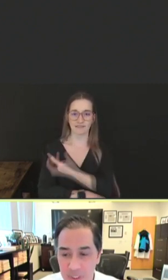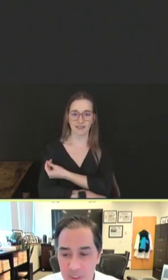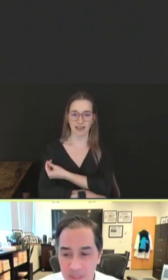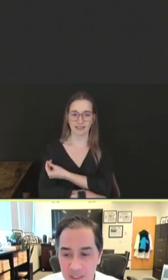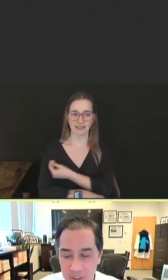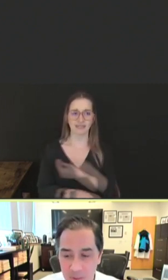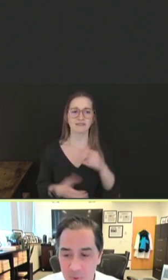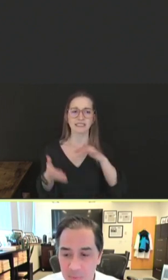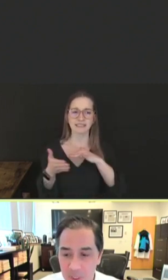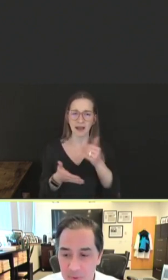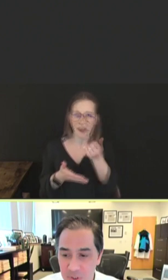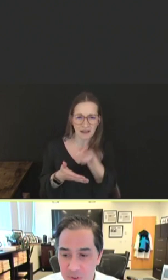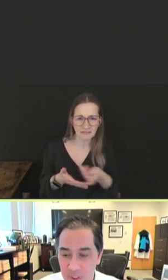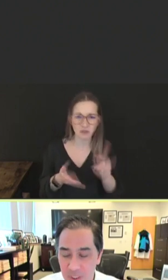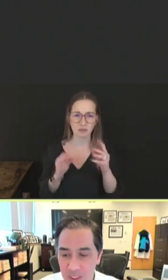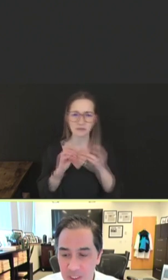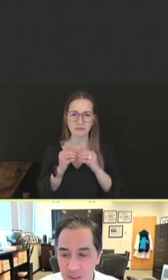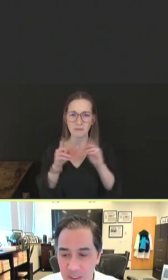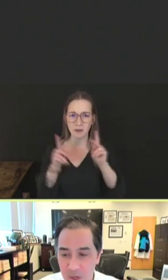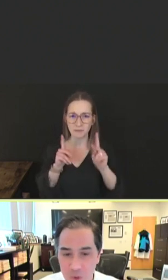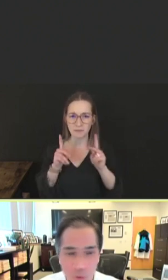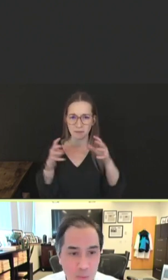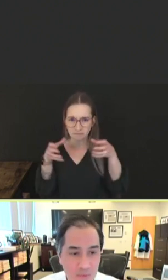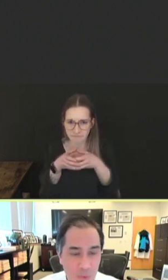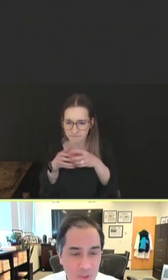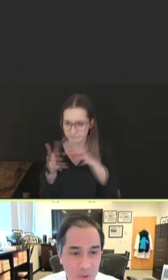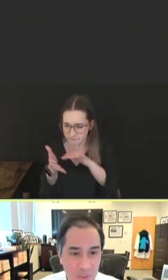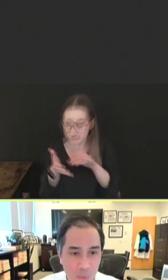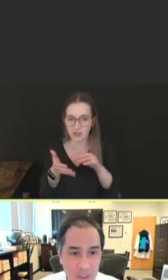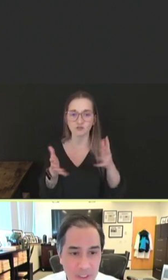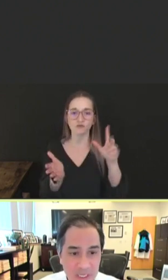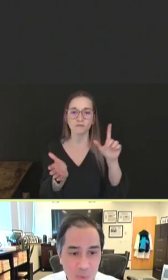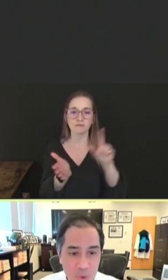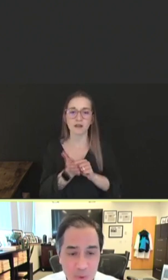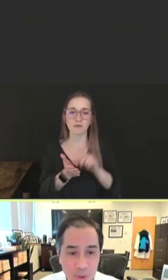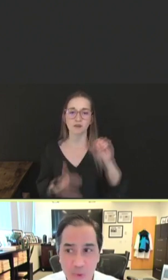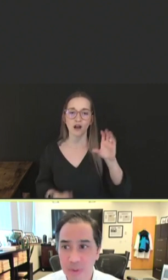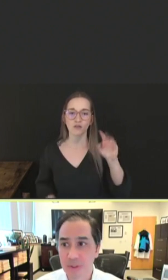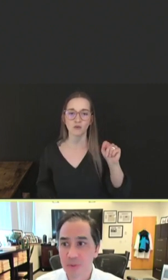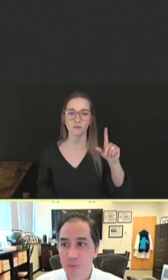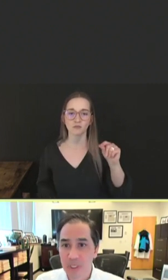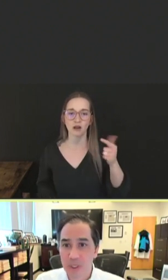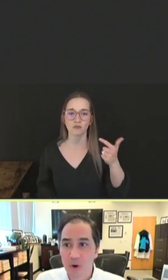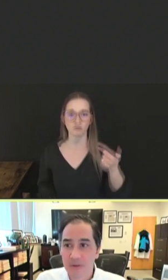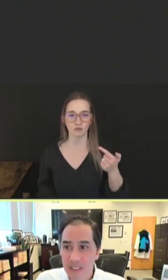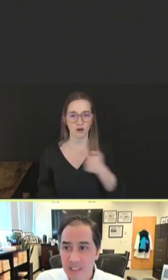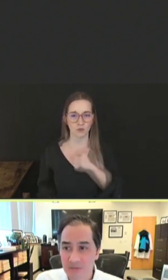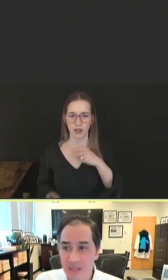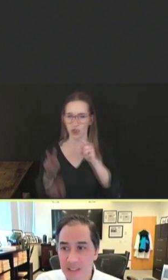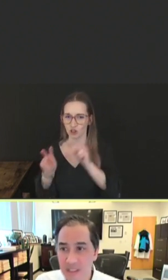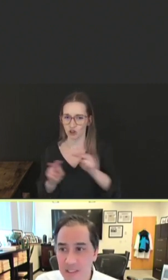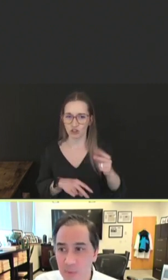that we published in October of 2021, in which we looked at the three COVID-19 vaccines that